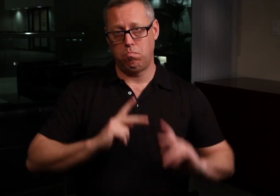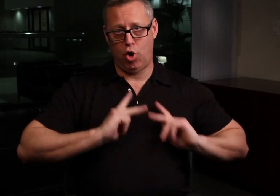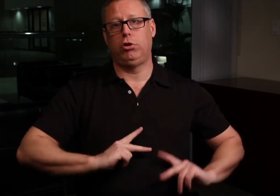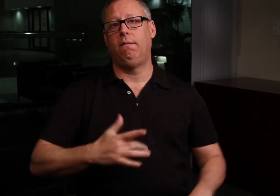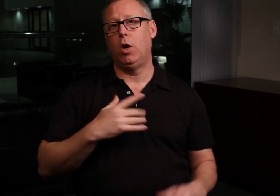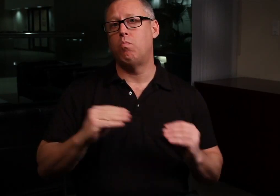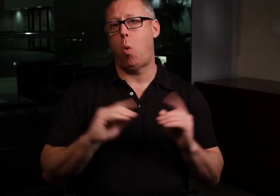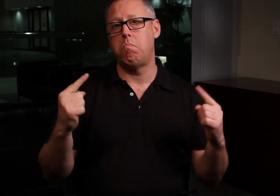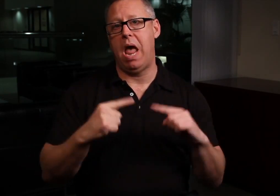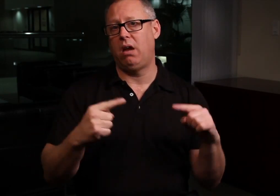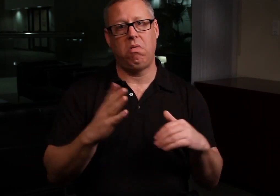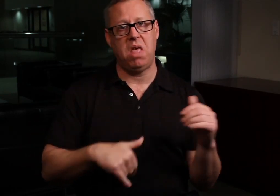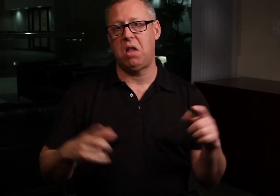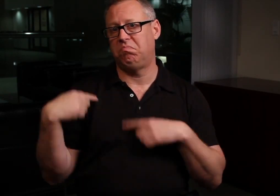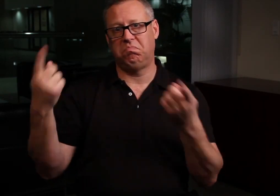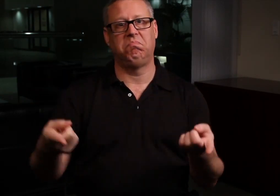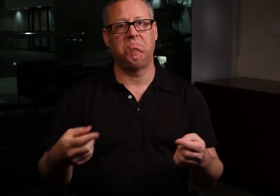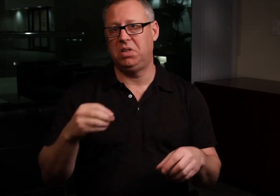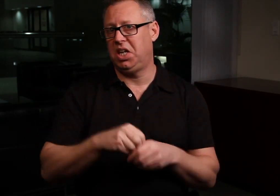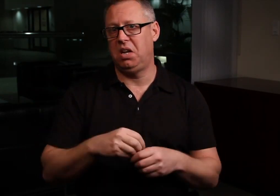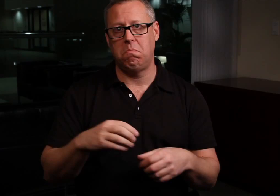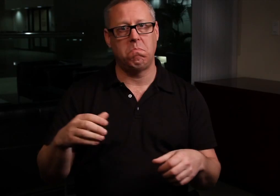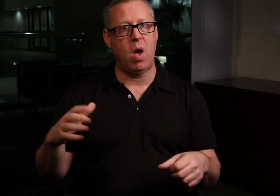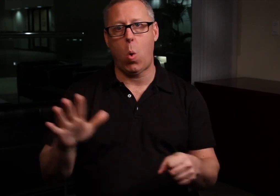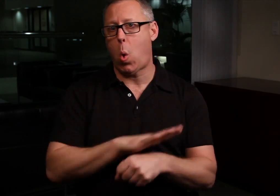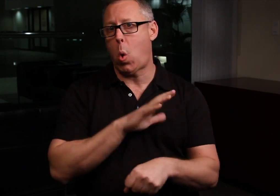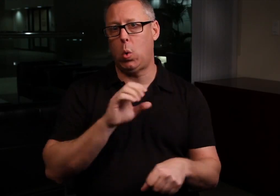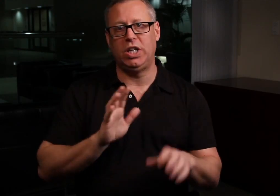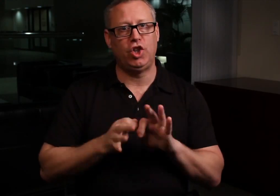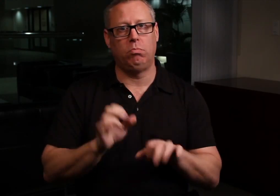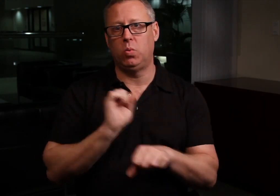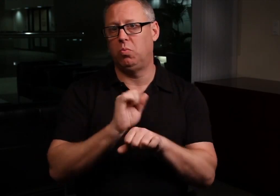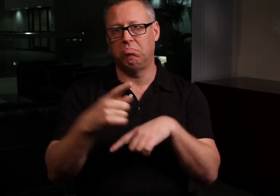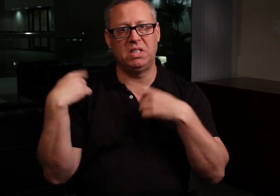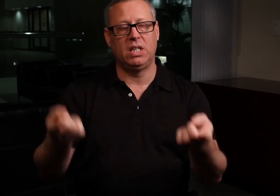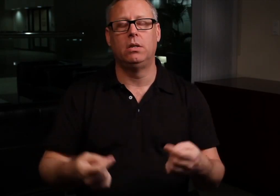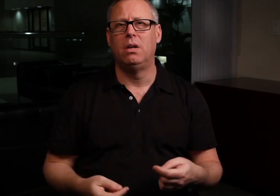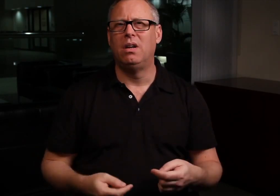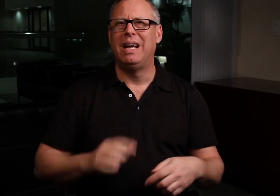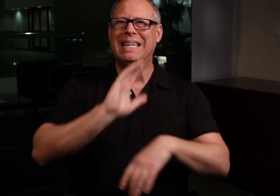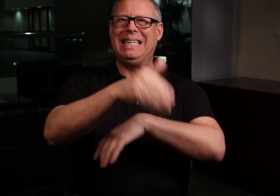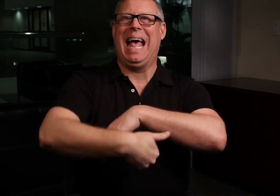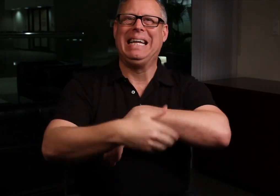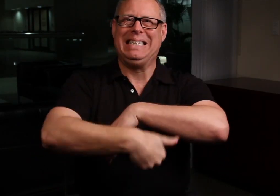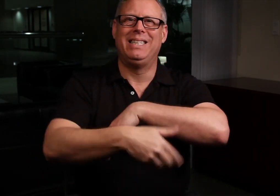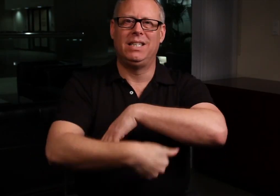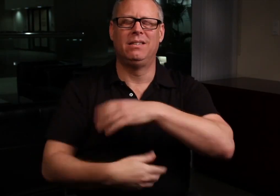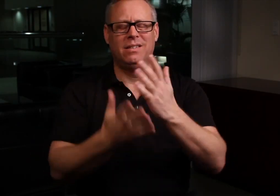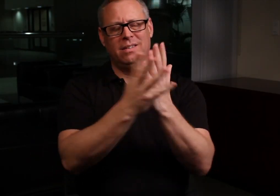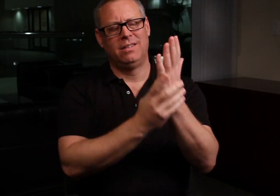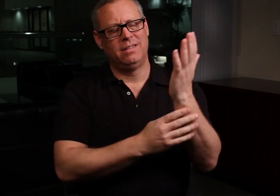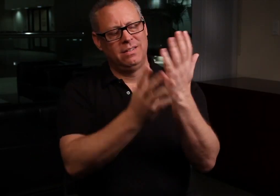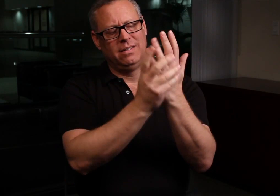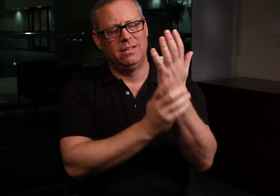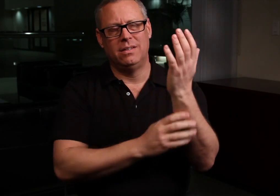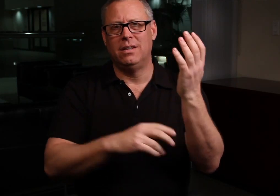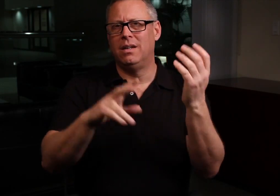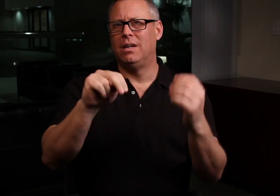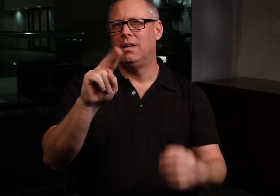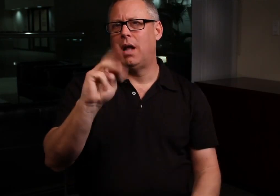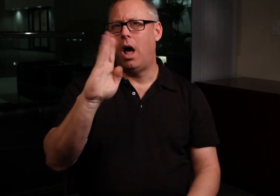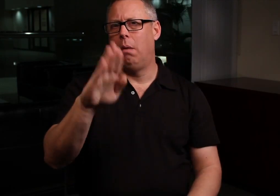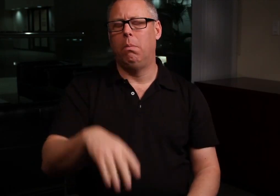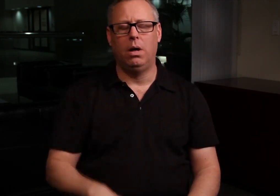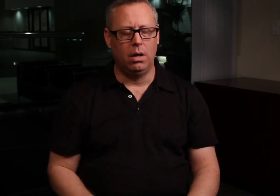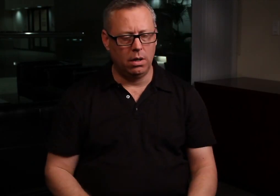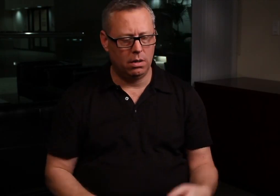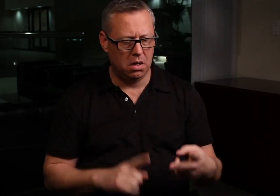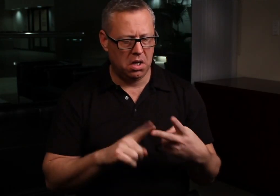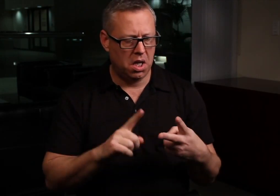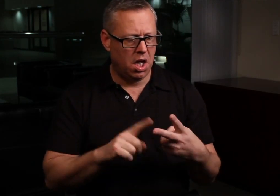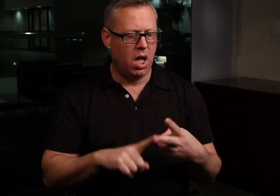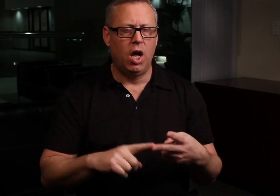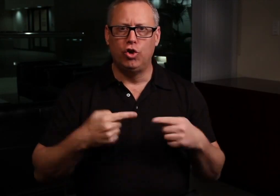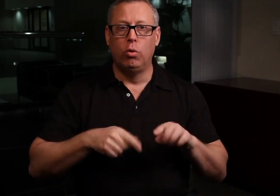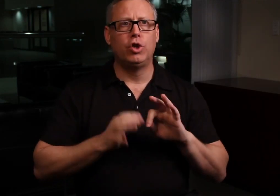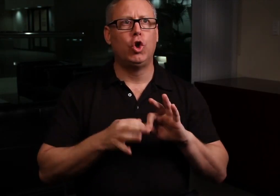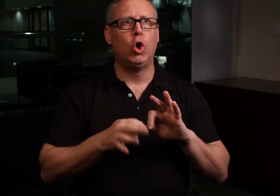in my entire career. I deal with numbness in my hands at night. I deal with, uh, with